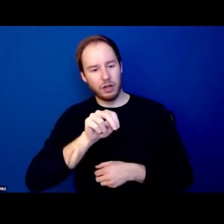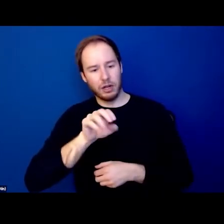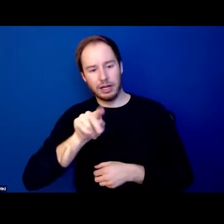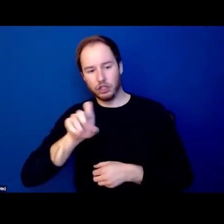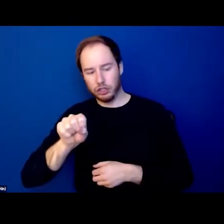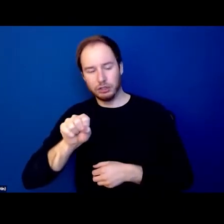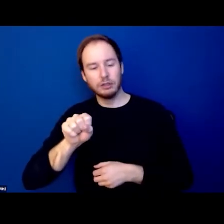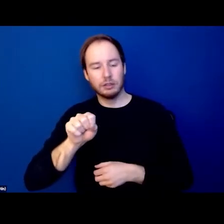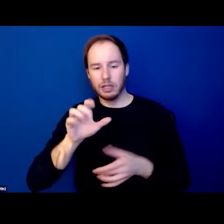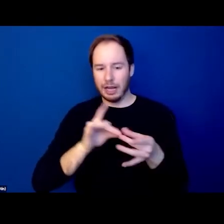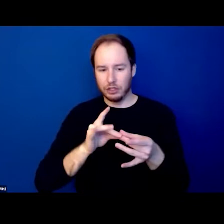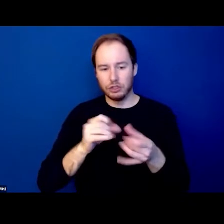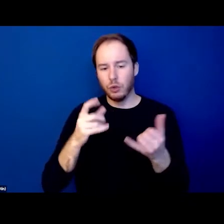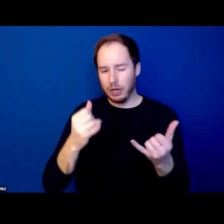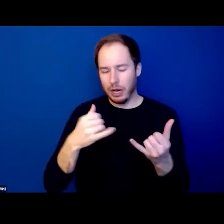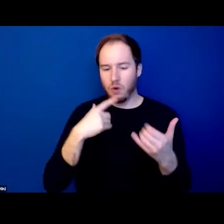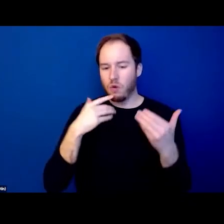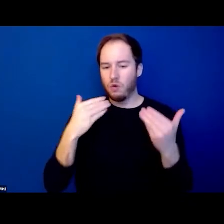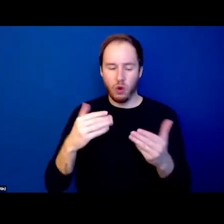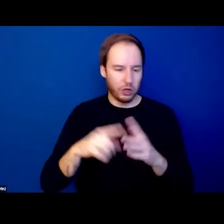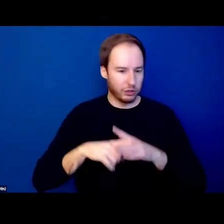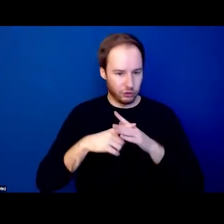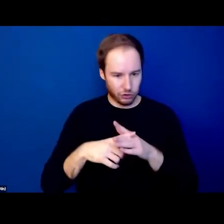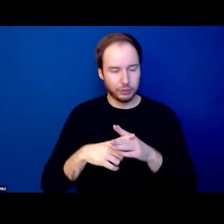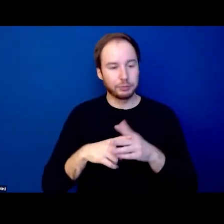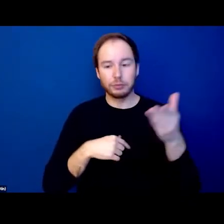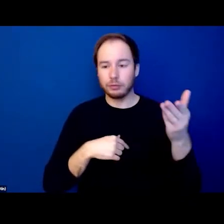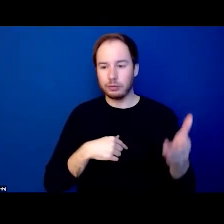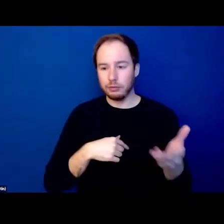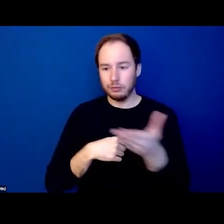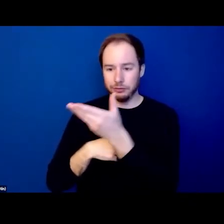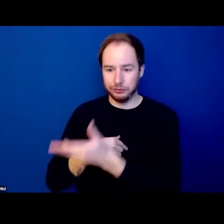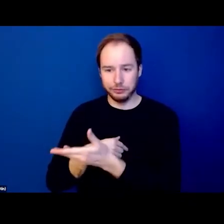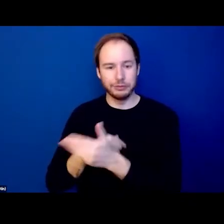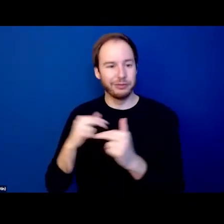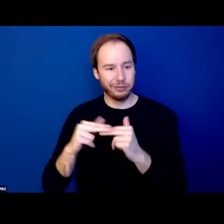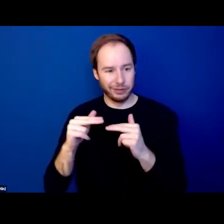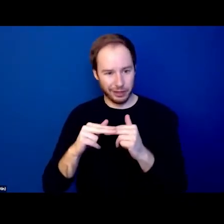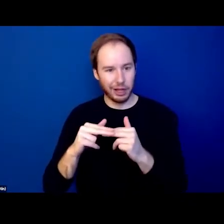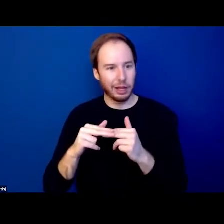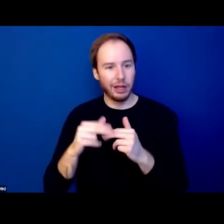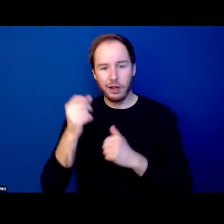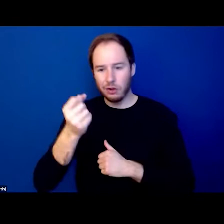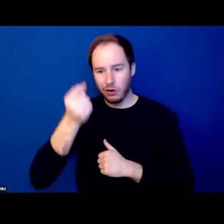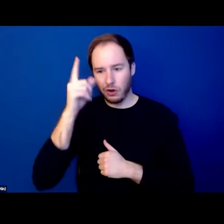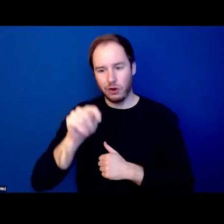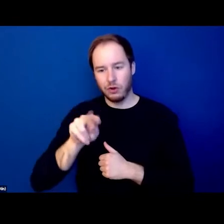So we will go ahead and get started. So this is a pretty heavy slide, understanding tribal sovereignty.